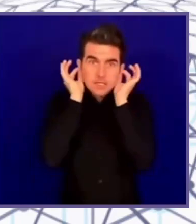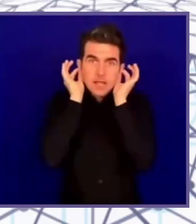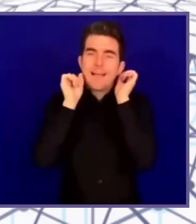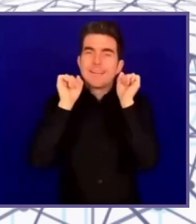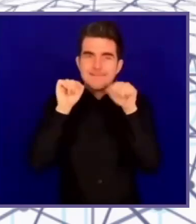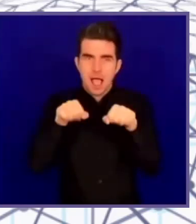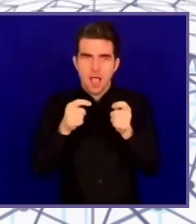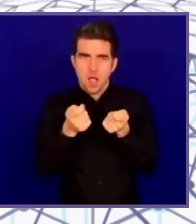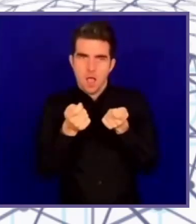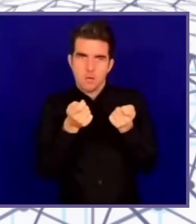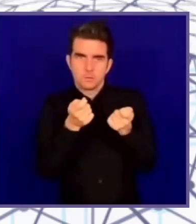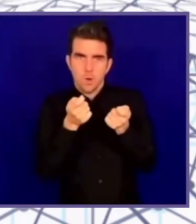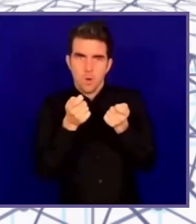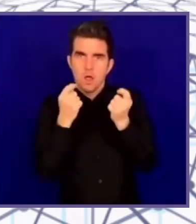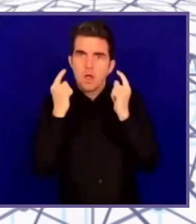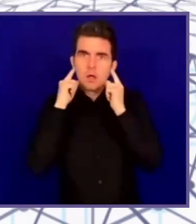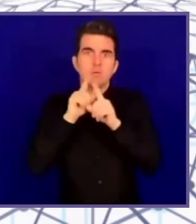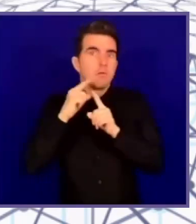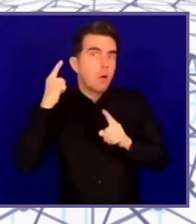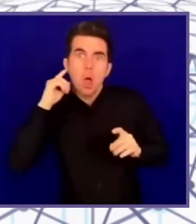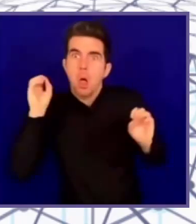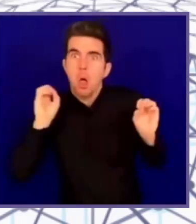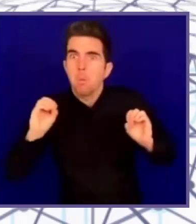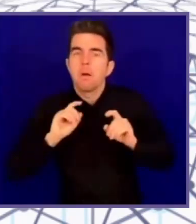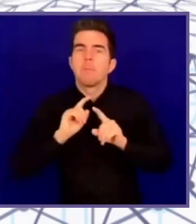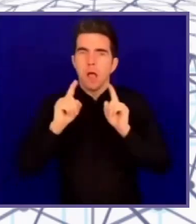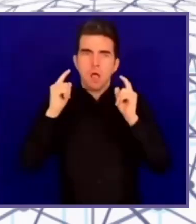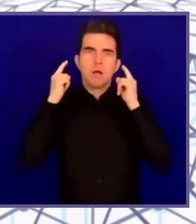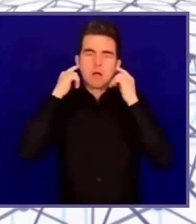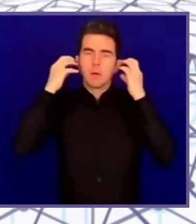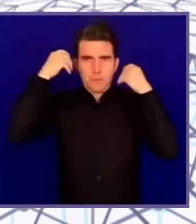because of hearing issues. But now we use text or texting all the time using WhatsApp